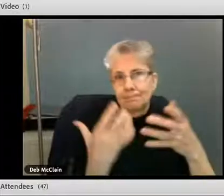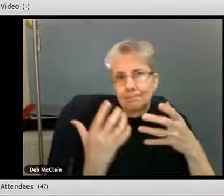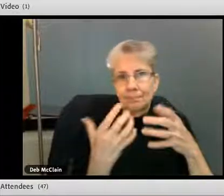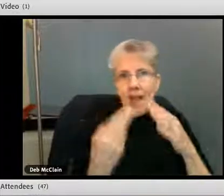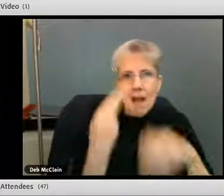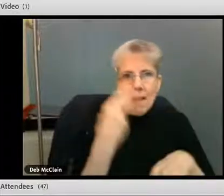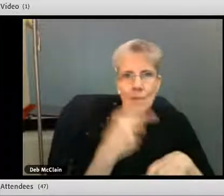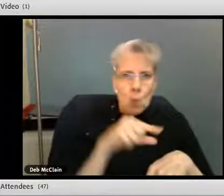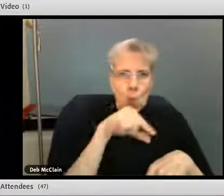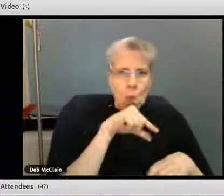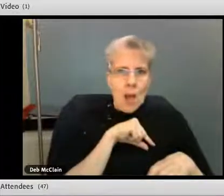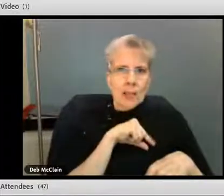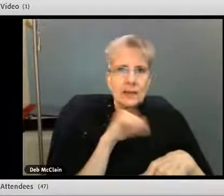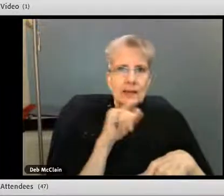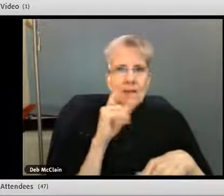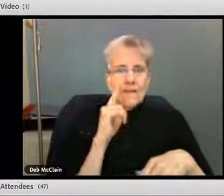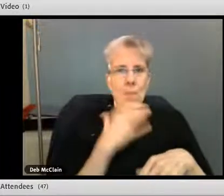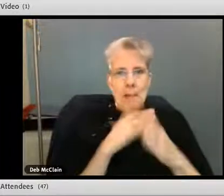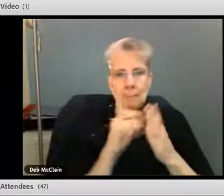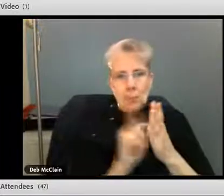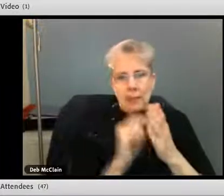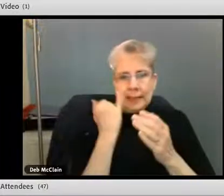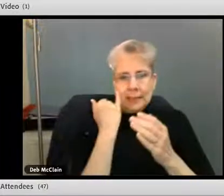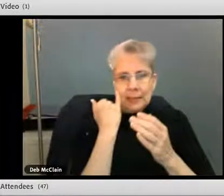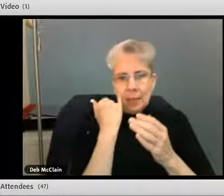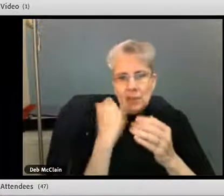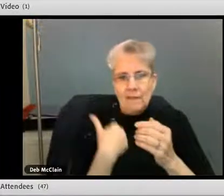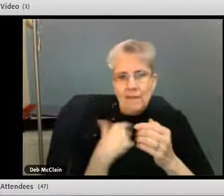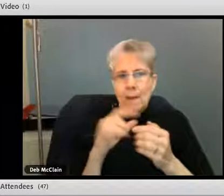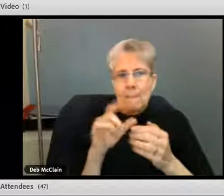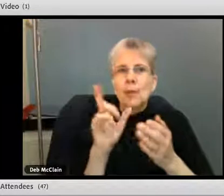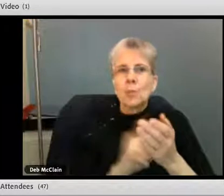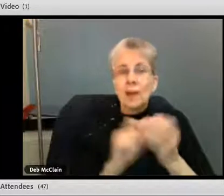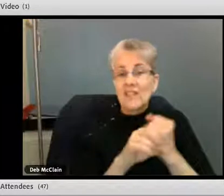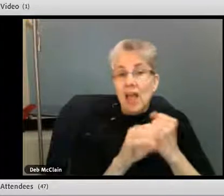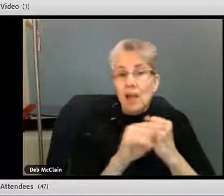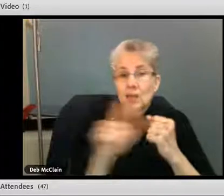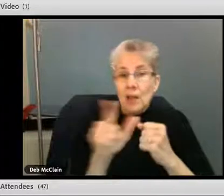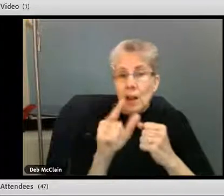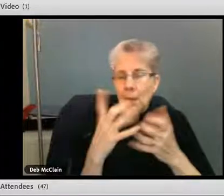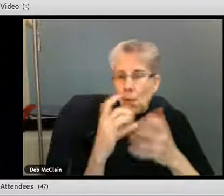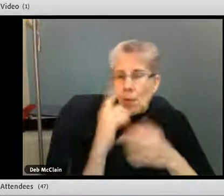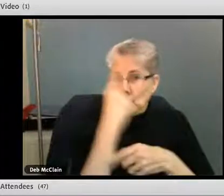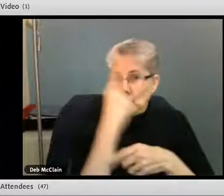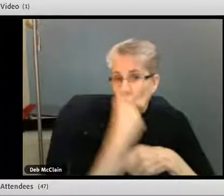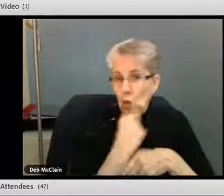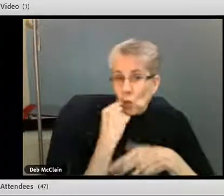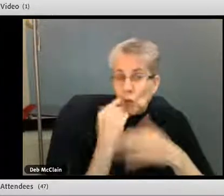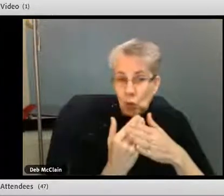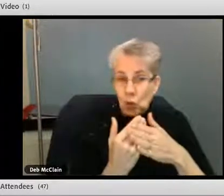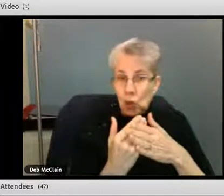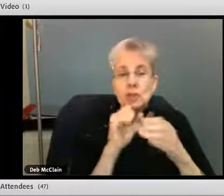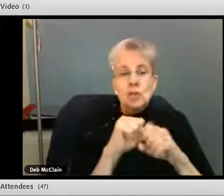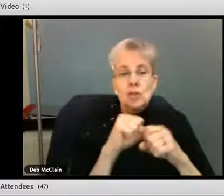especially from printing flyers within my library. I want it to look good. Social media. Social media will do all of the optimizing for you,